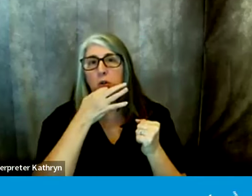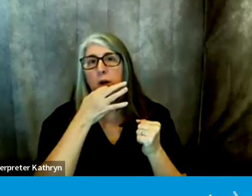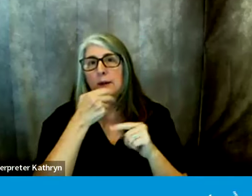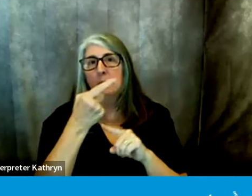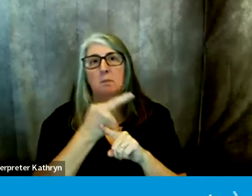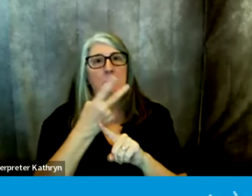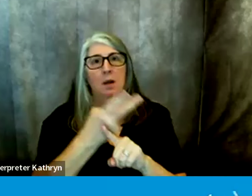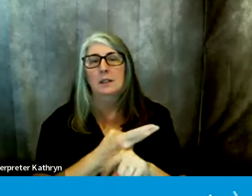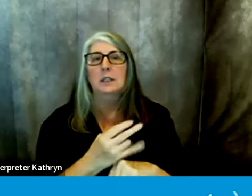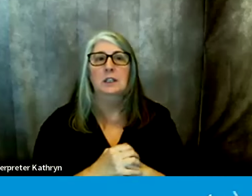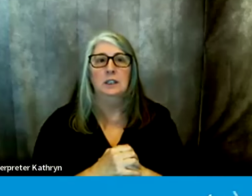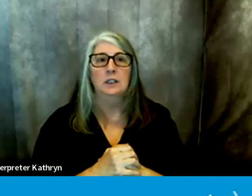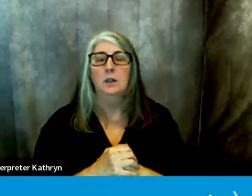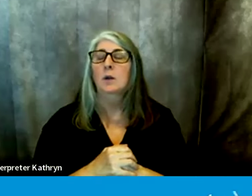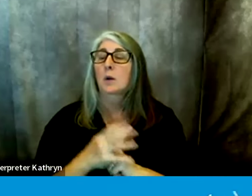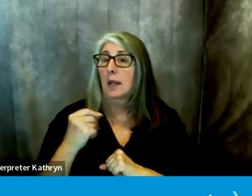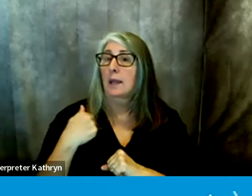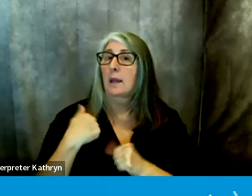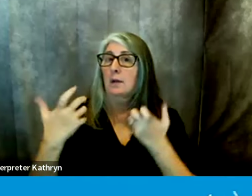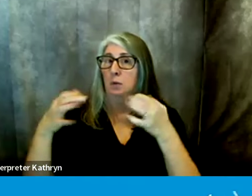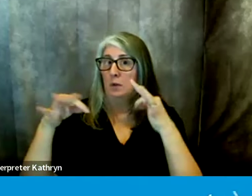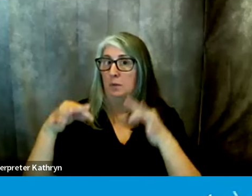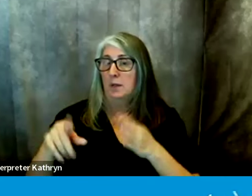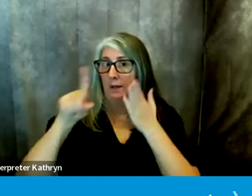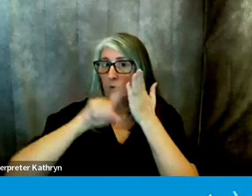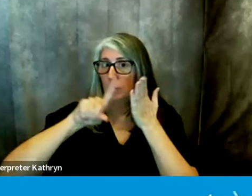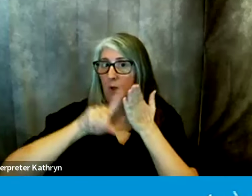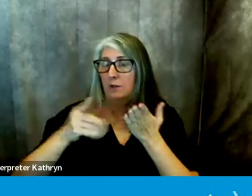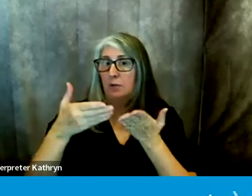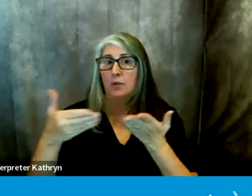I just want to point out that's a research thing. It dirties your study